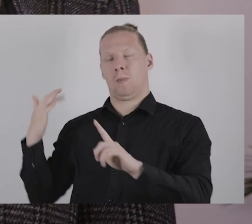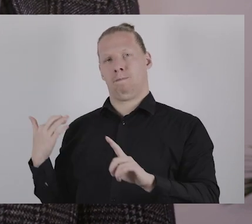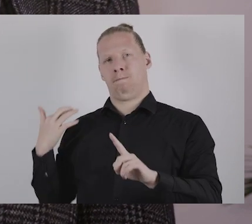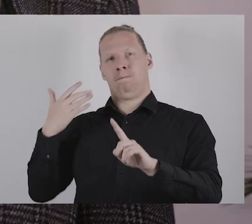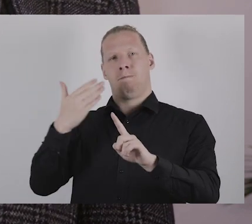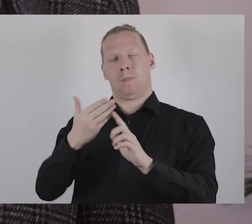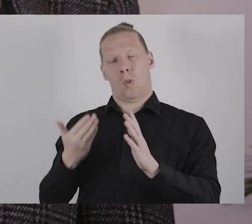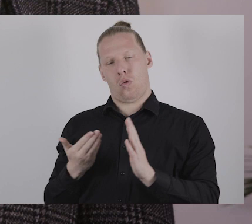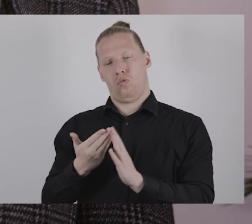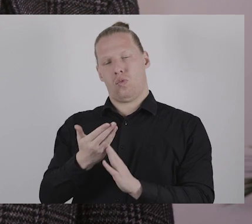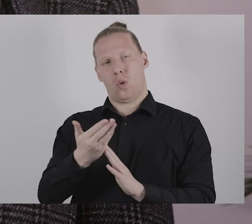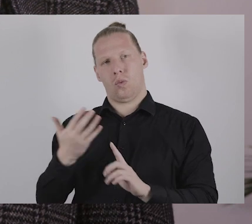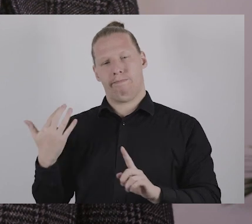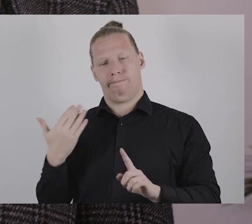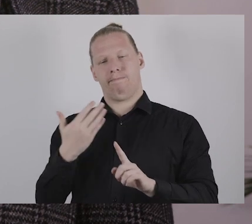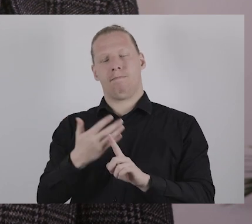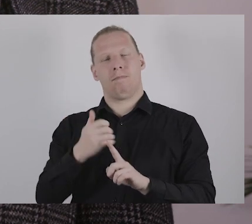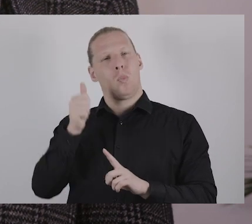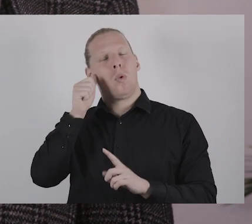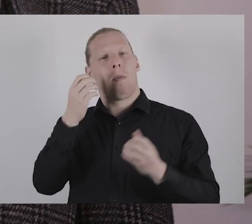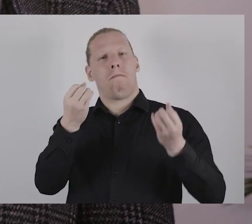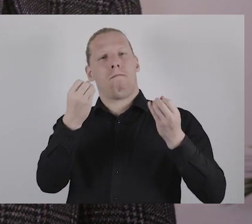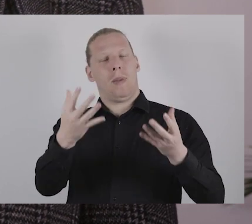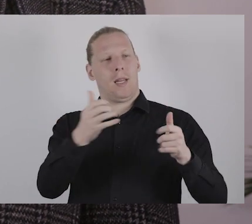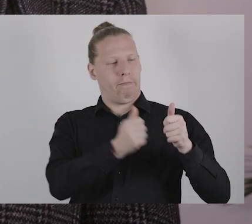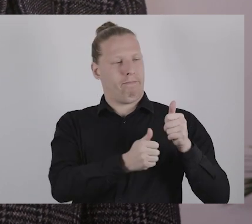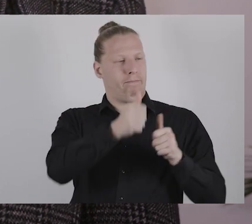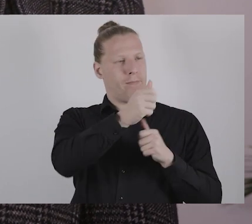there were many prominent people who have gone beyond